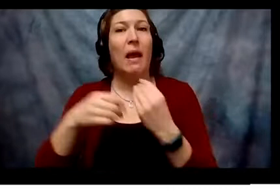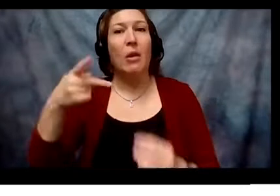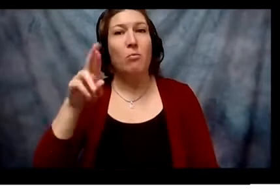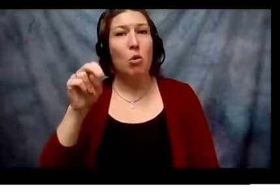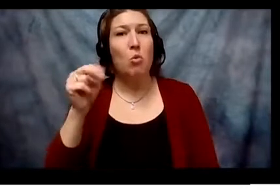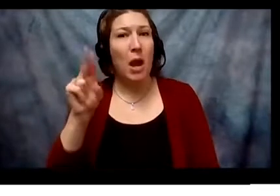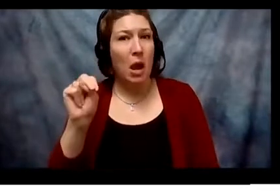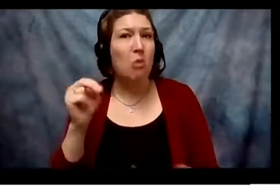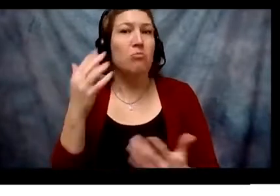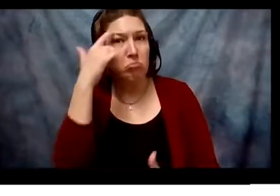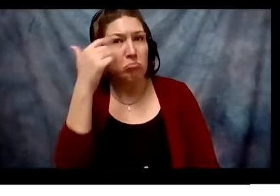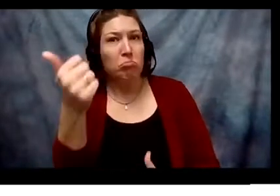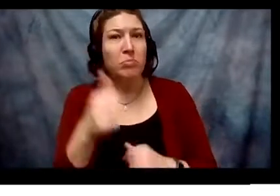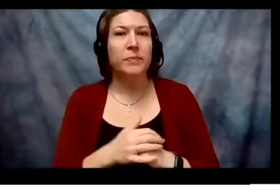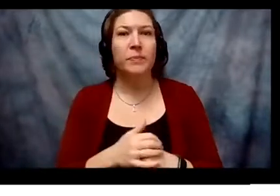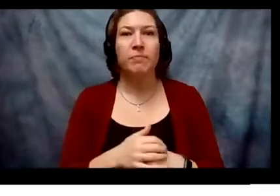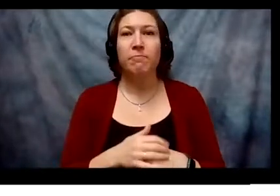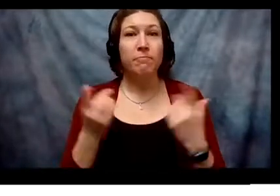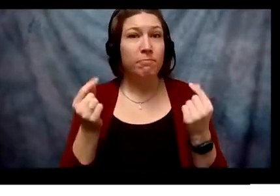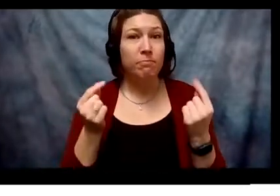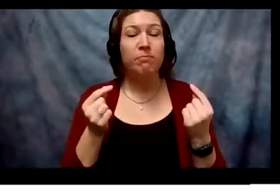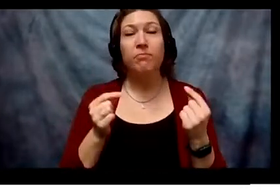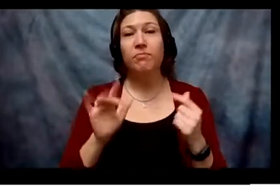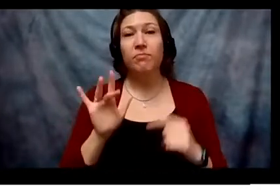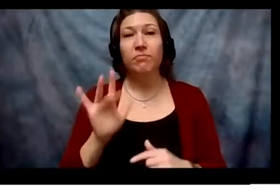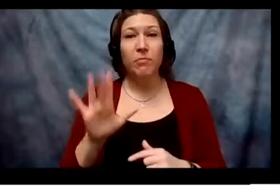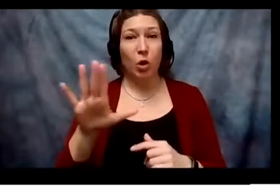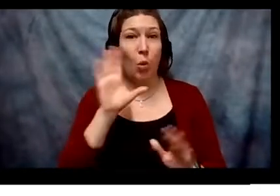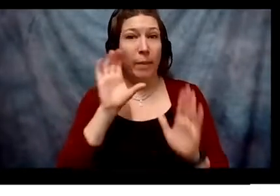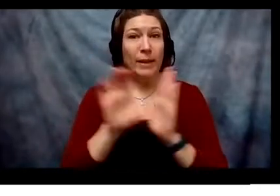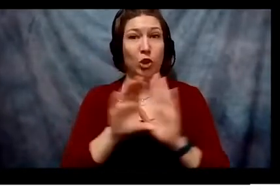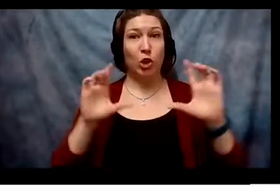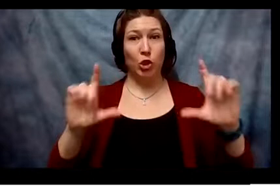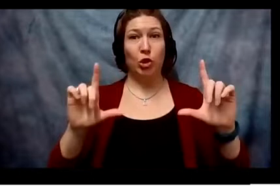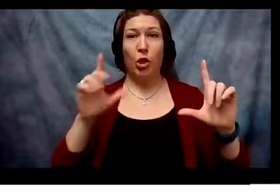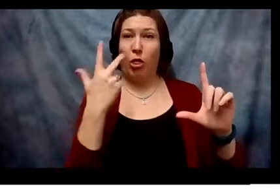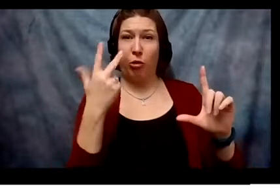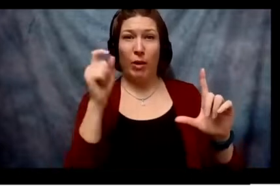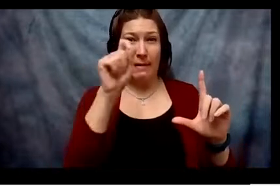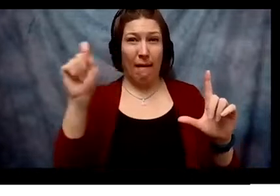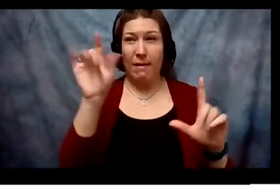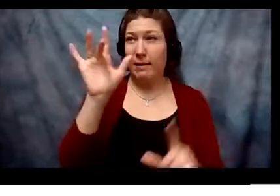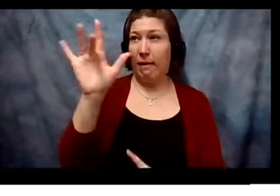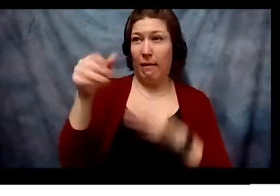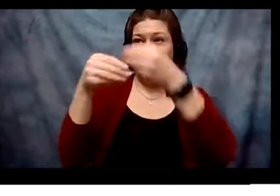top three dots above your own camera Picture and choose rename. Another way to rename yourself is by finding